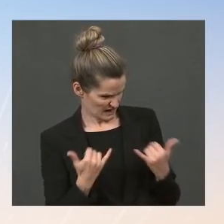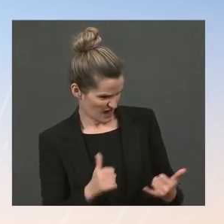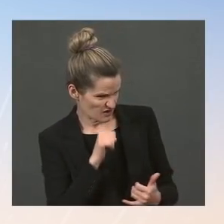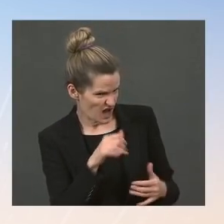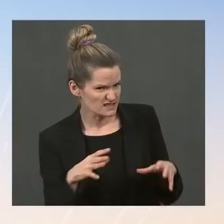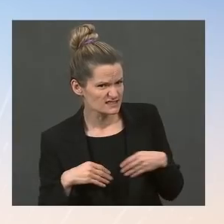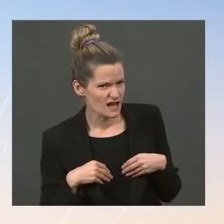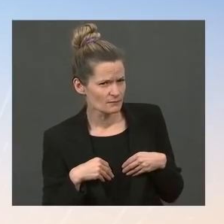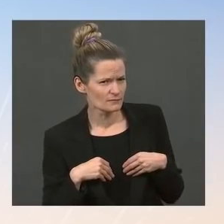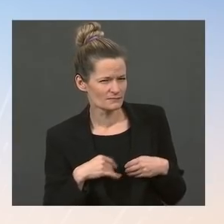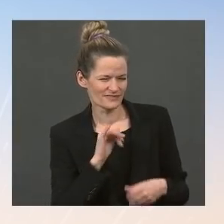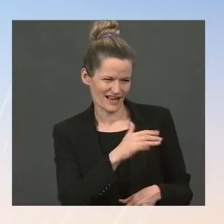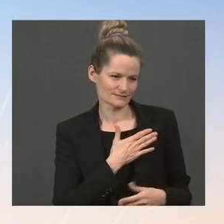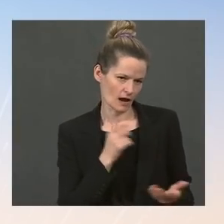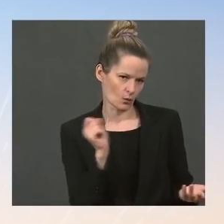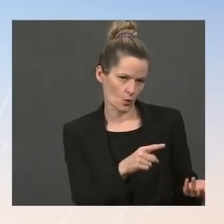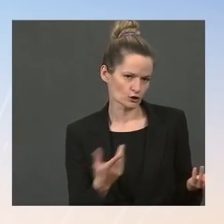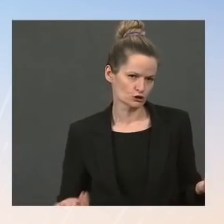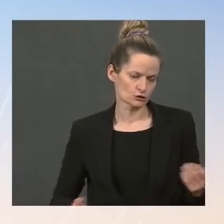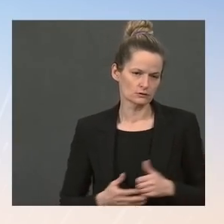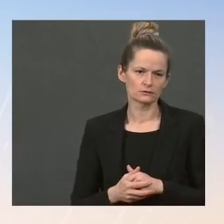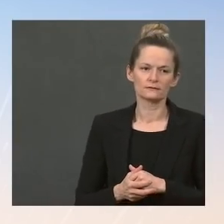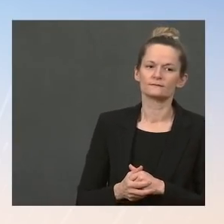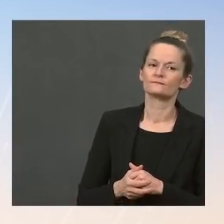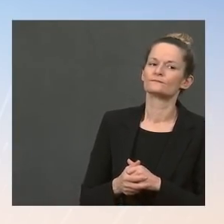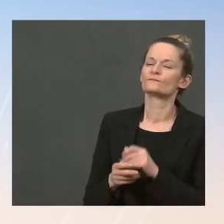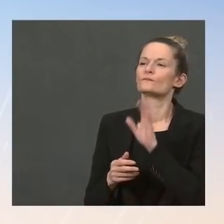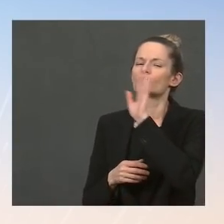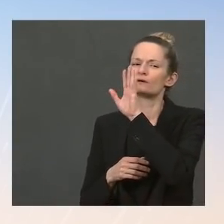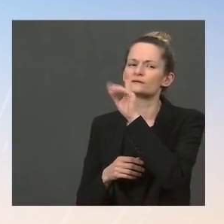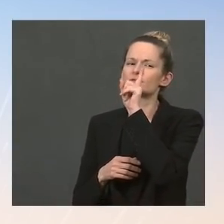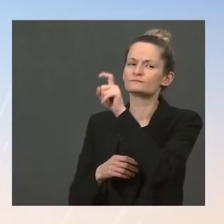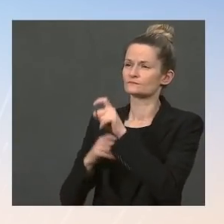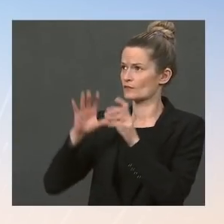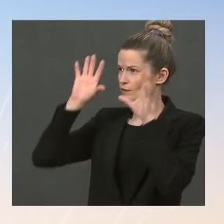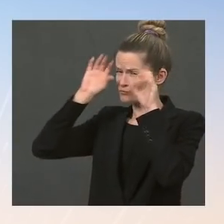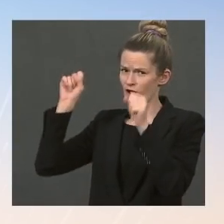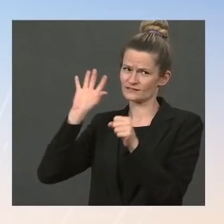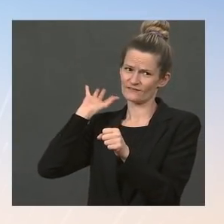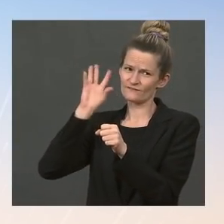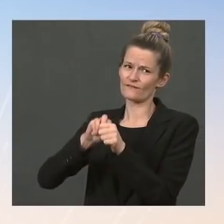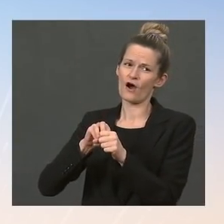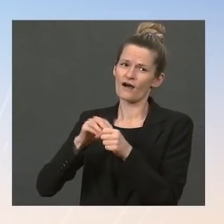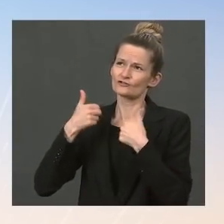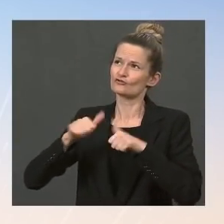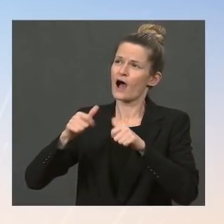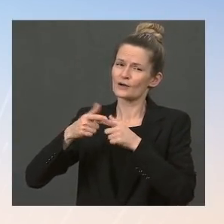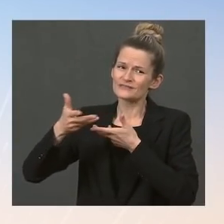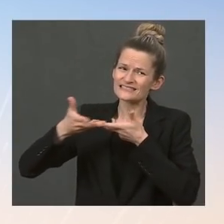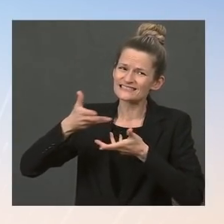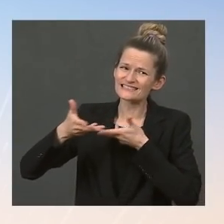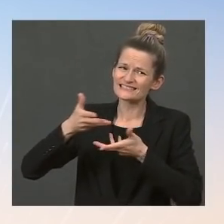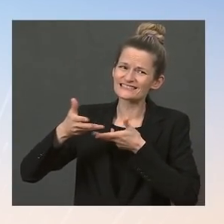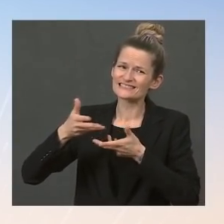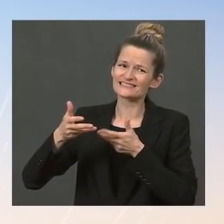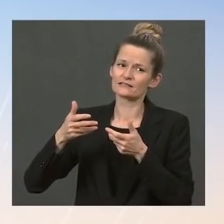at any point intervene and try to stave this off if this comes to a head and seems -- Ms. Psaki: The President wants to maintain